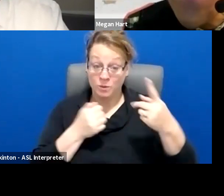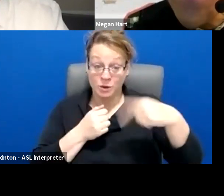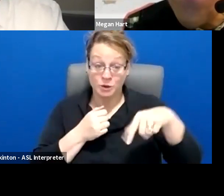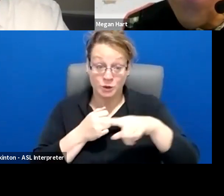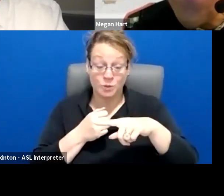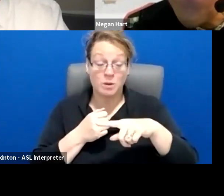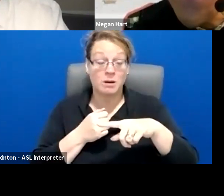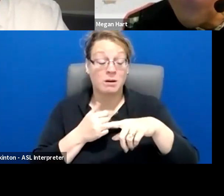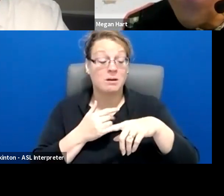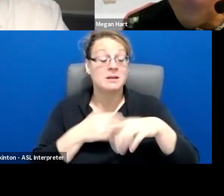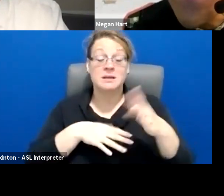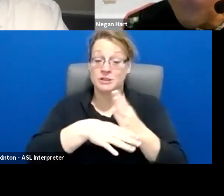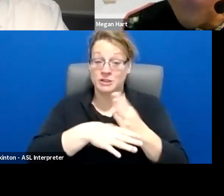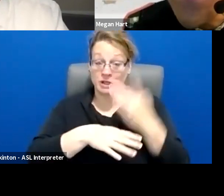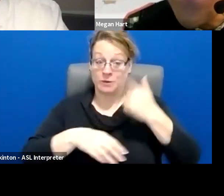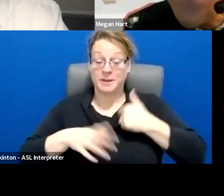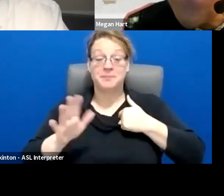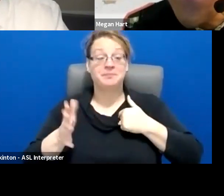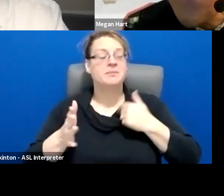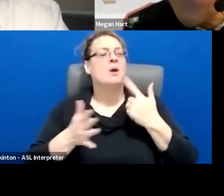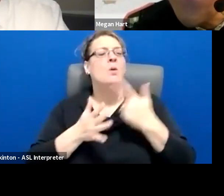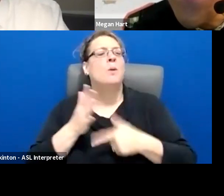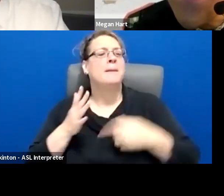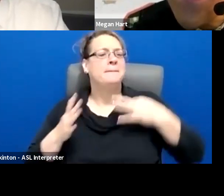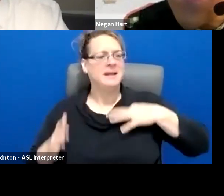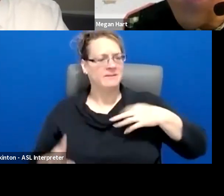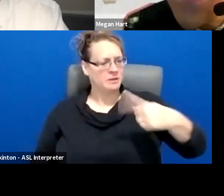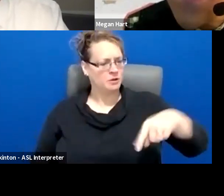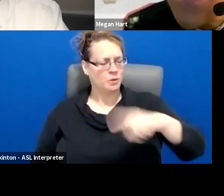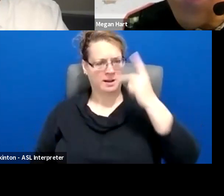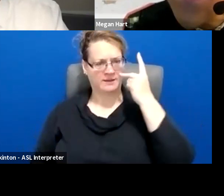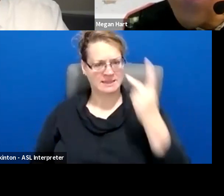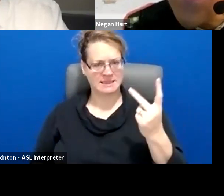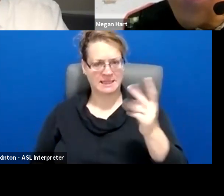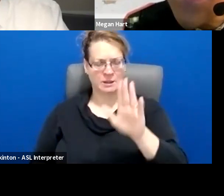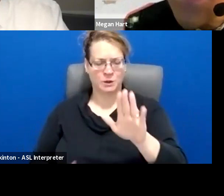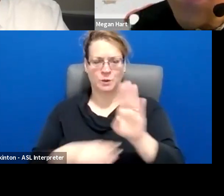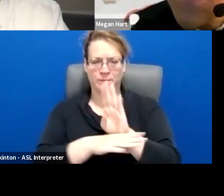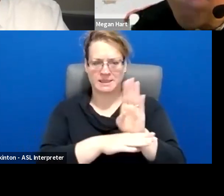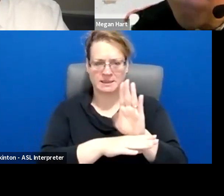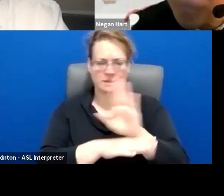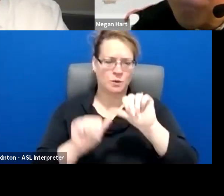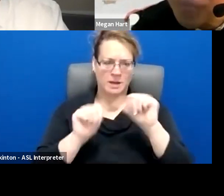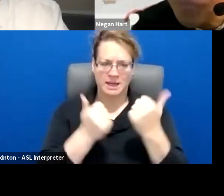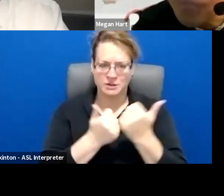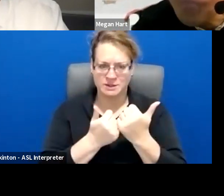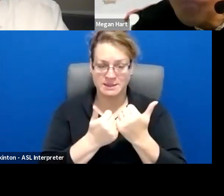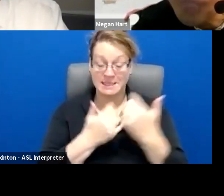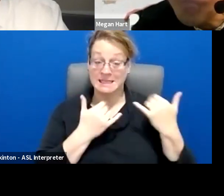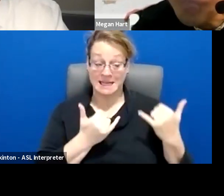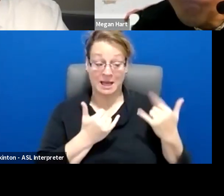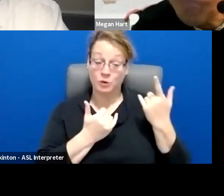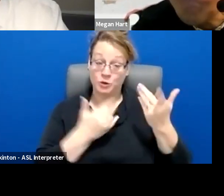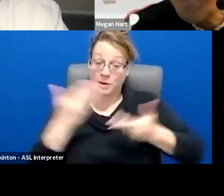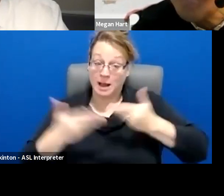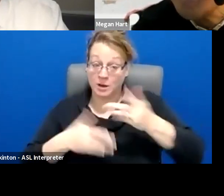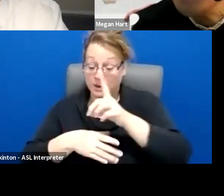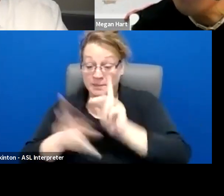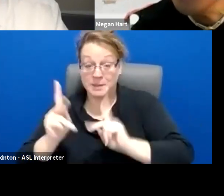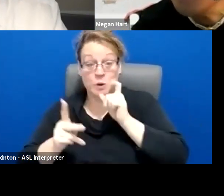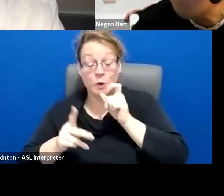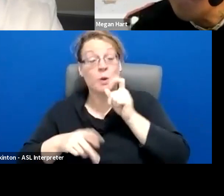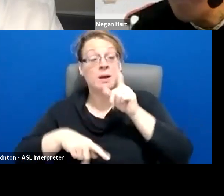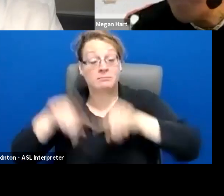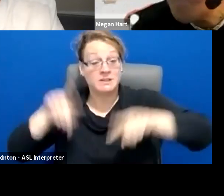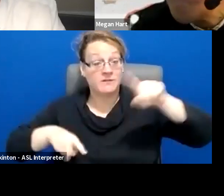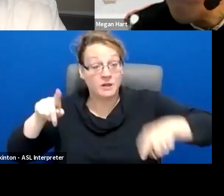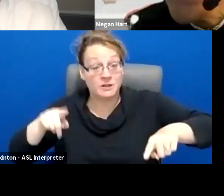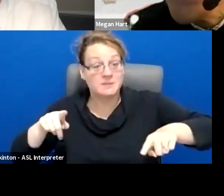And then they did and they talk about the benefits and why didn't we do this sooner.